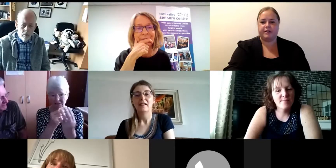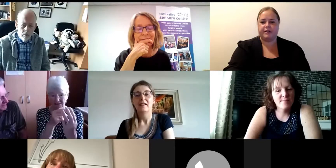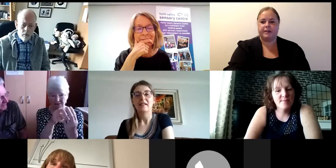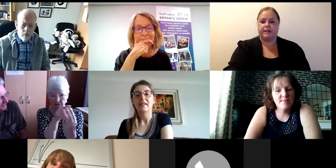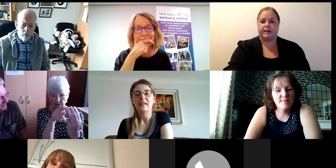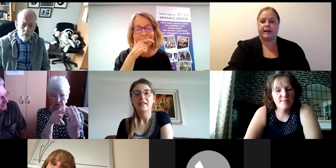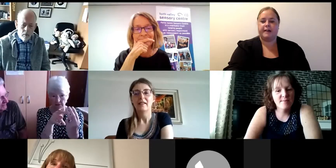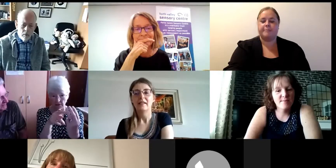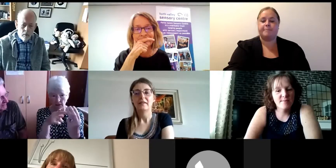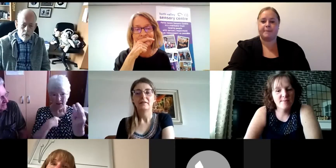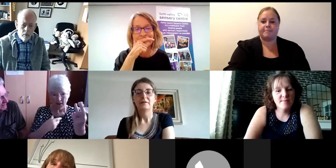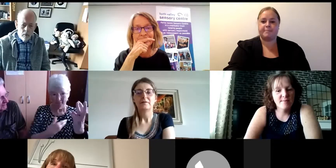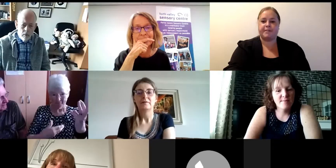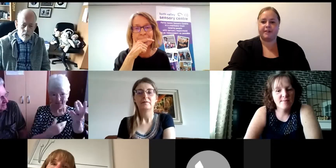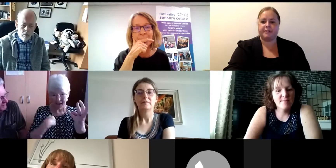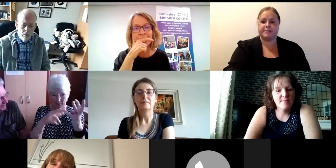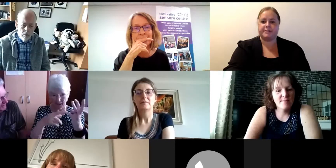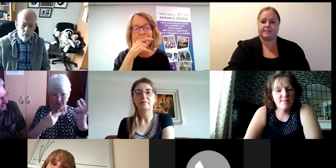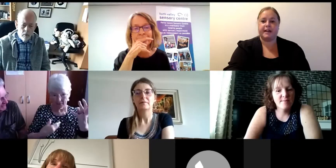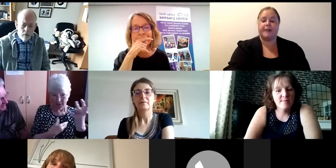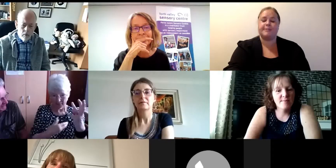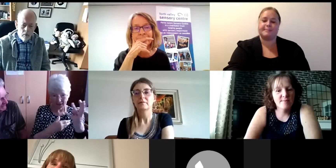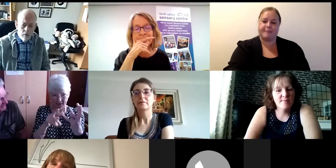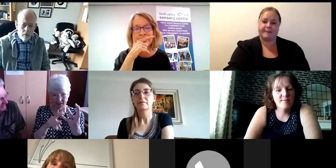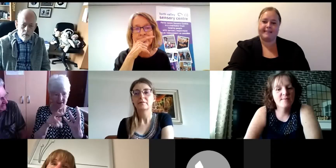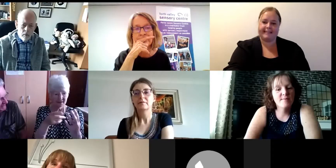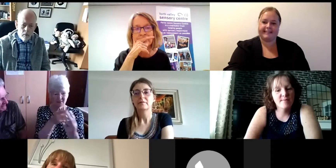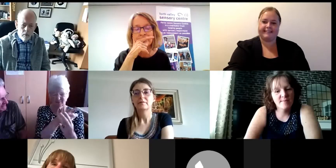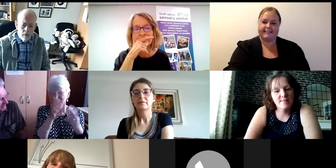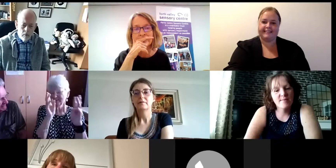But my brother, I was the baby